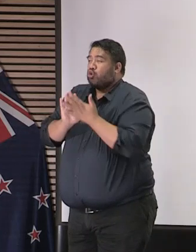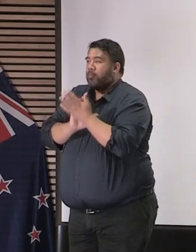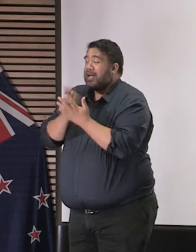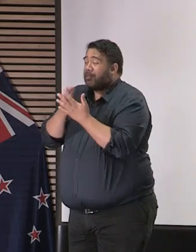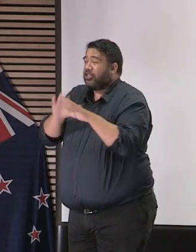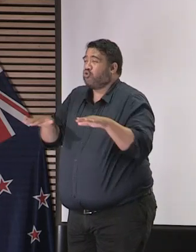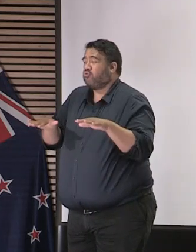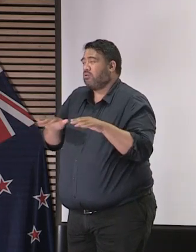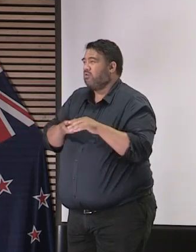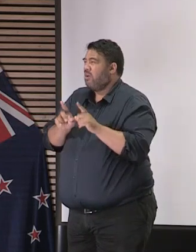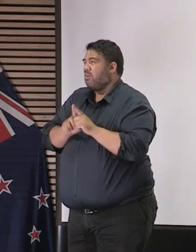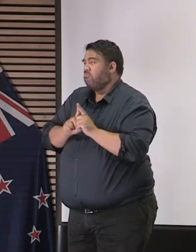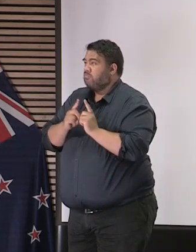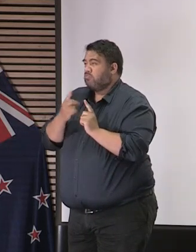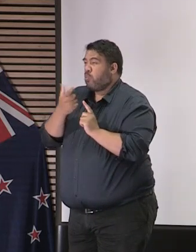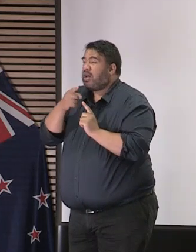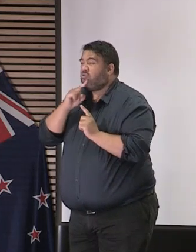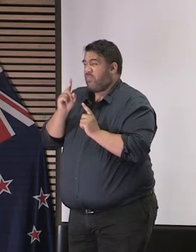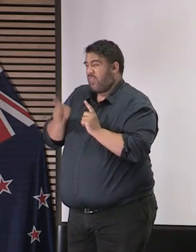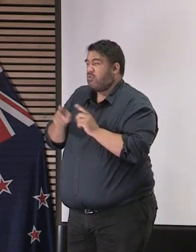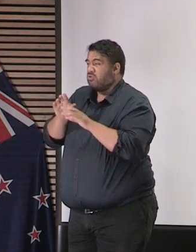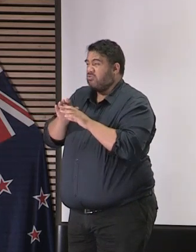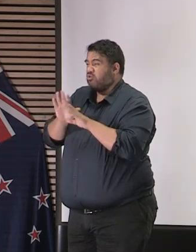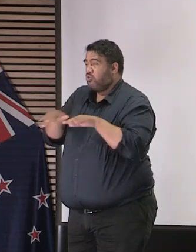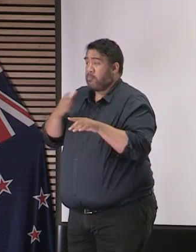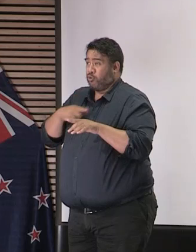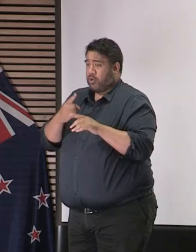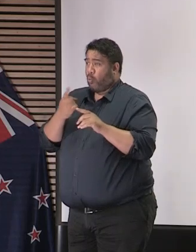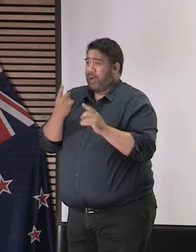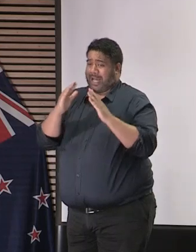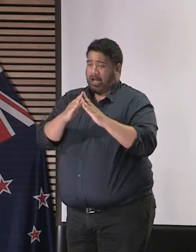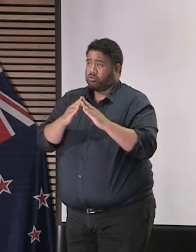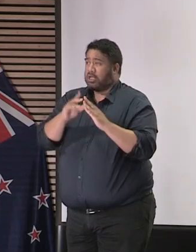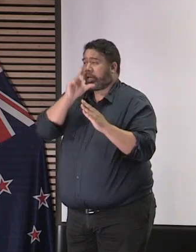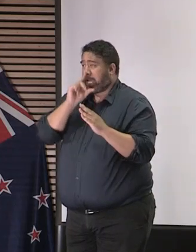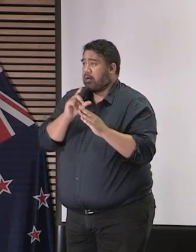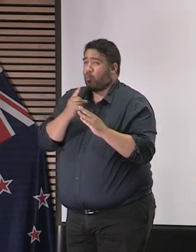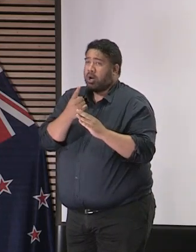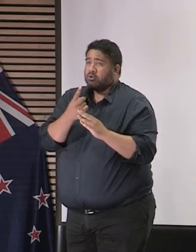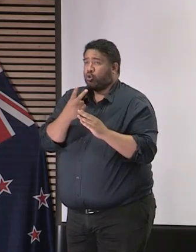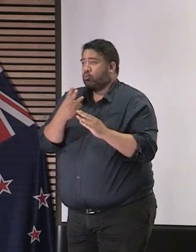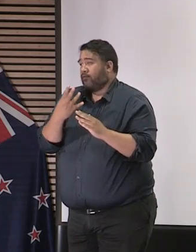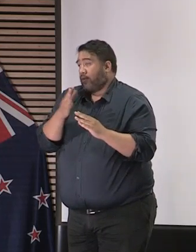children than that. So it is an early 100,000 plus number in terms of the number of